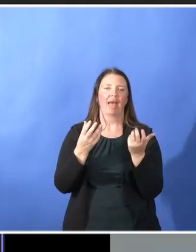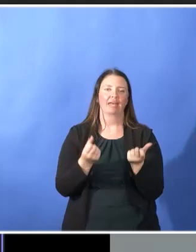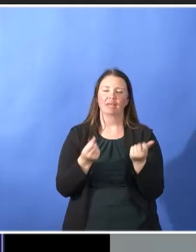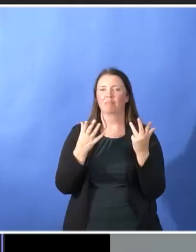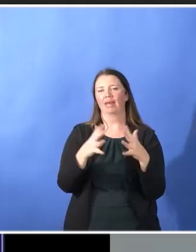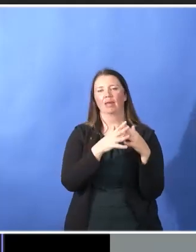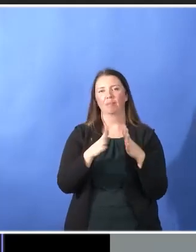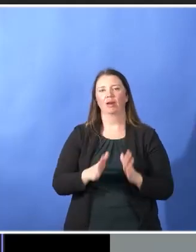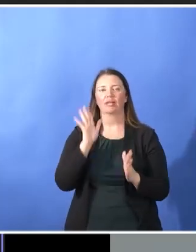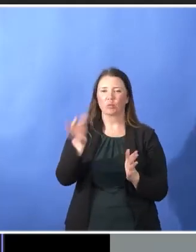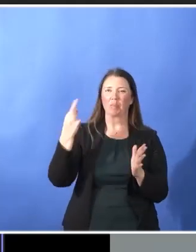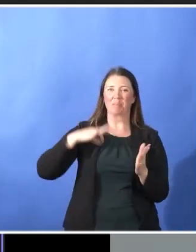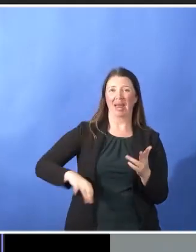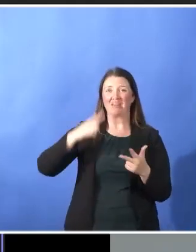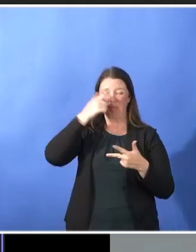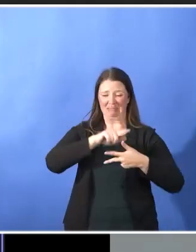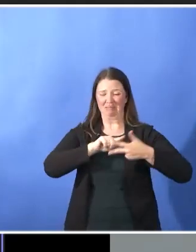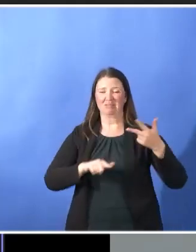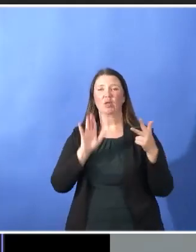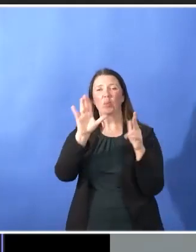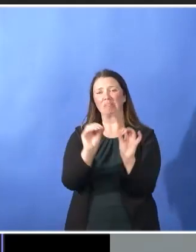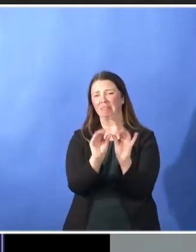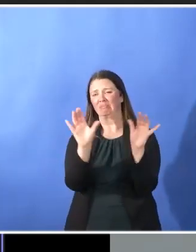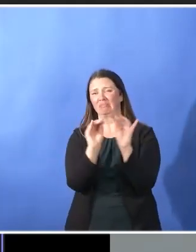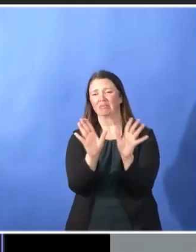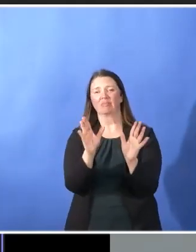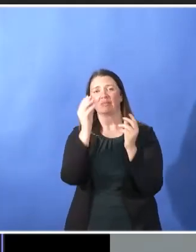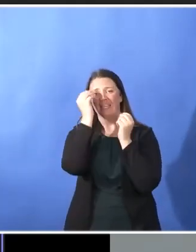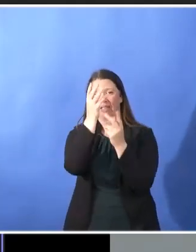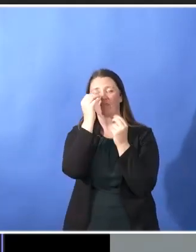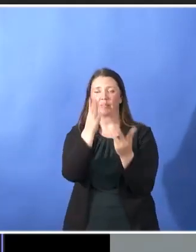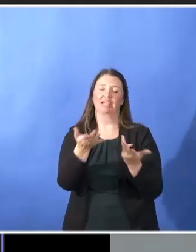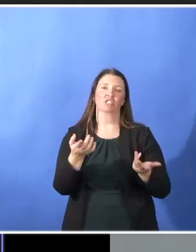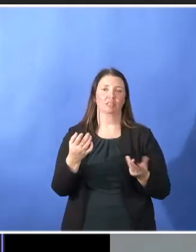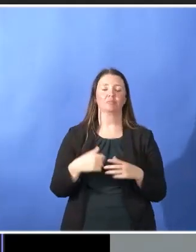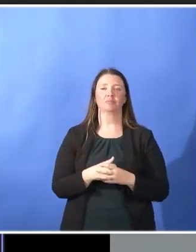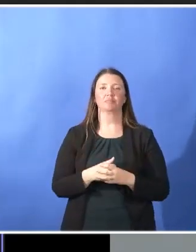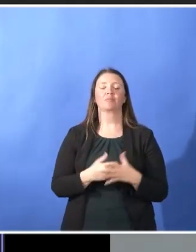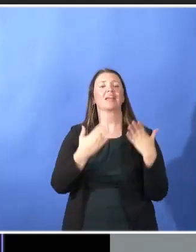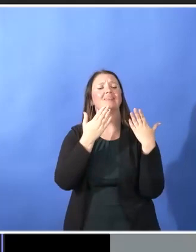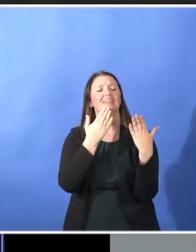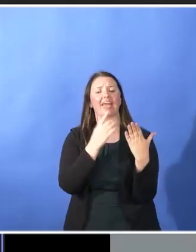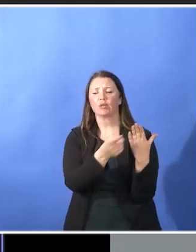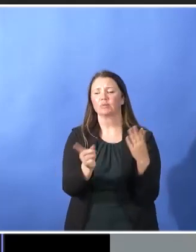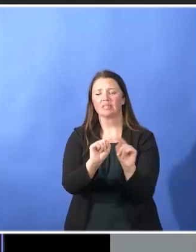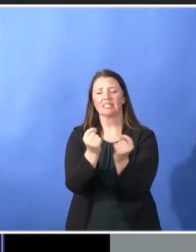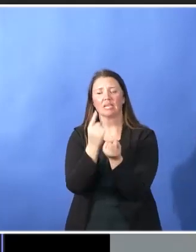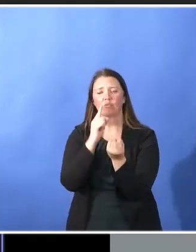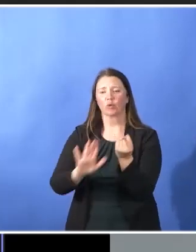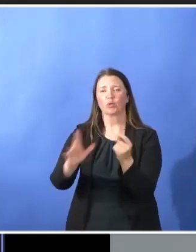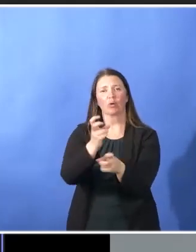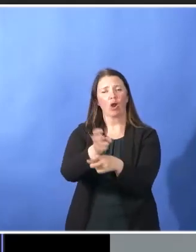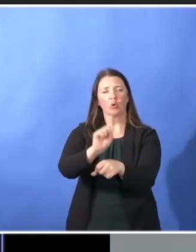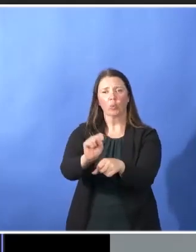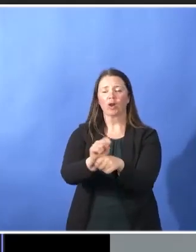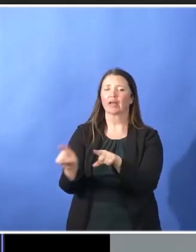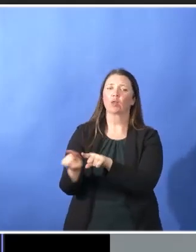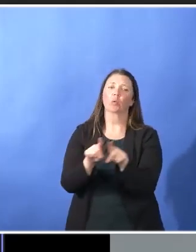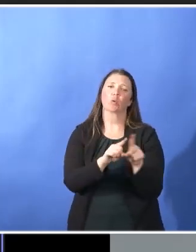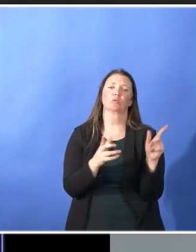THANK YOU TO THE TEAM FOR THEIR HARD WORK AND THANK YOU TO THE